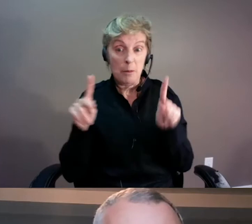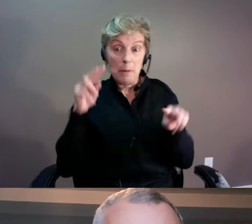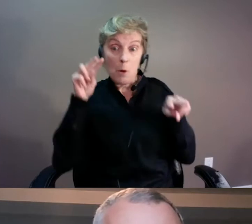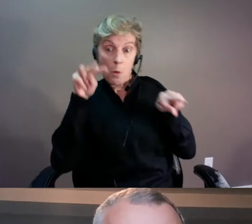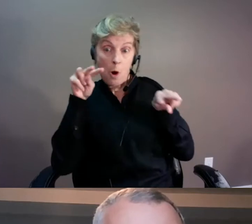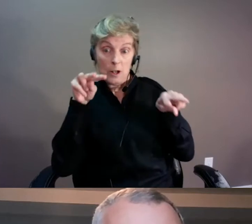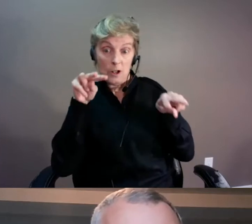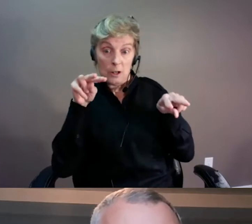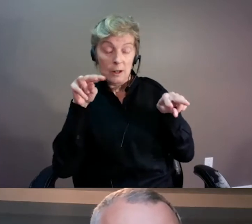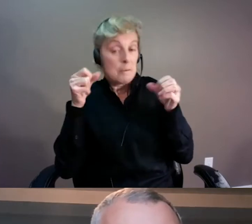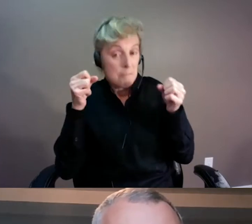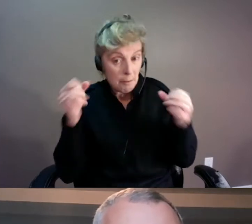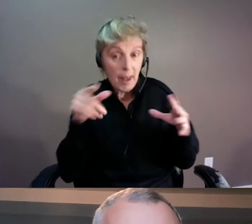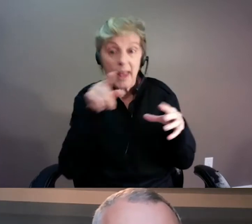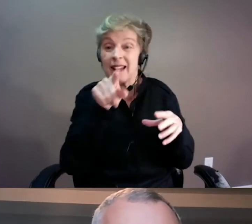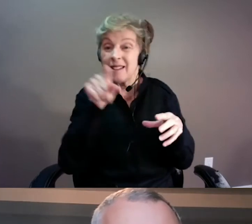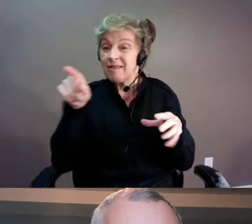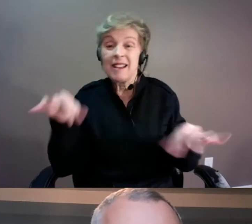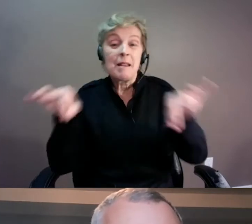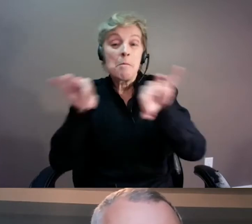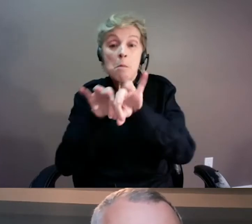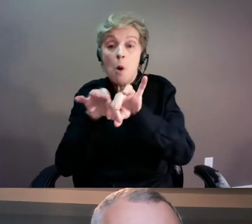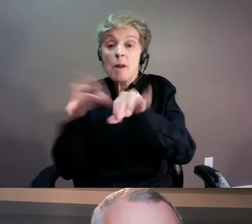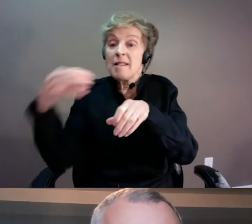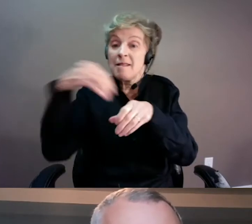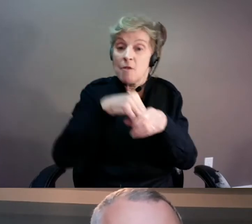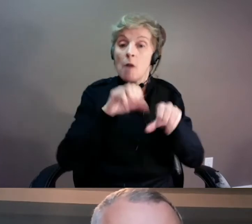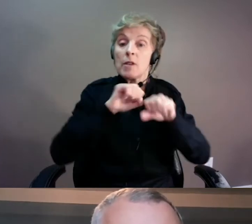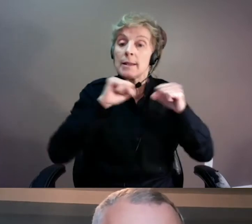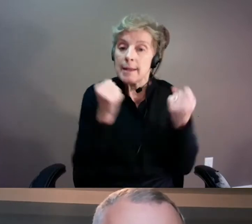important players in civil society, but there are also parts of civil society we haven't reached.